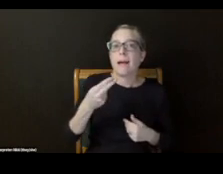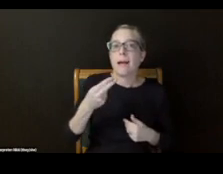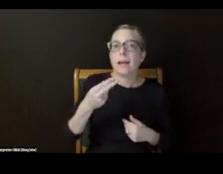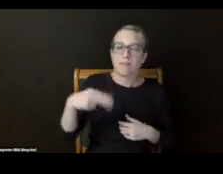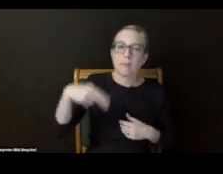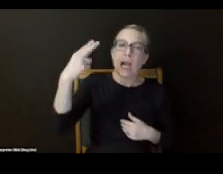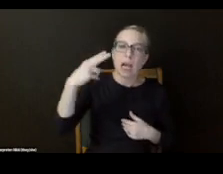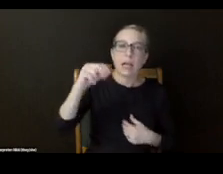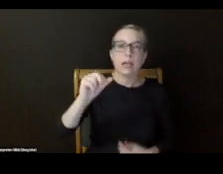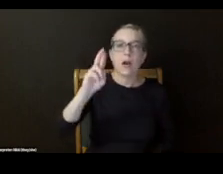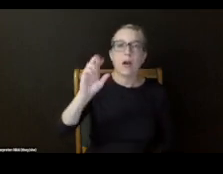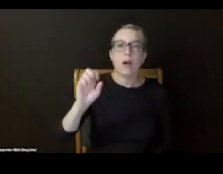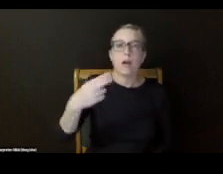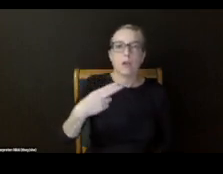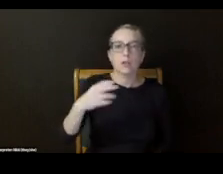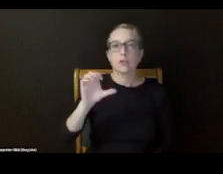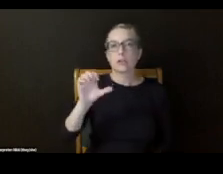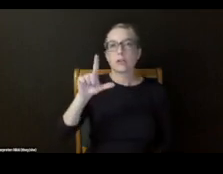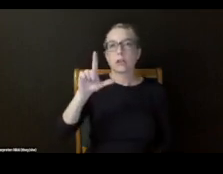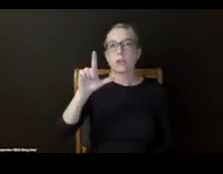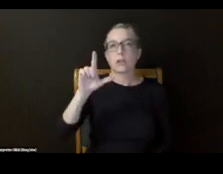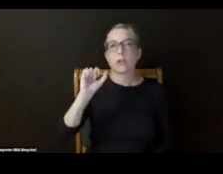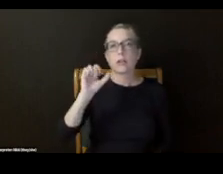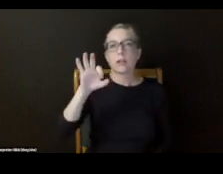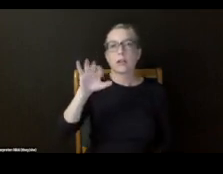a roof or a hole in the roof of my mouth.